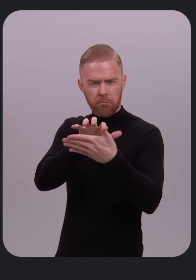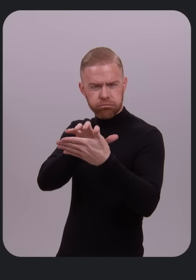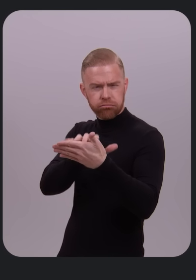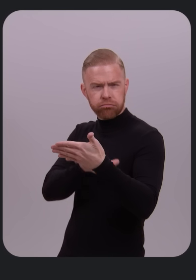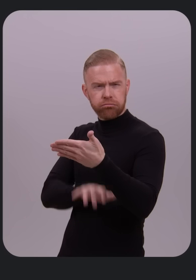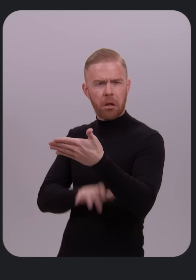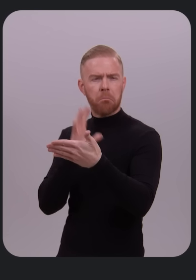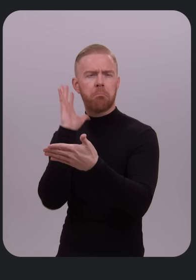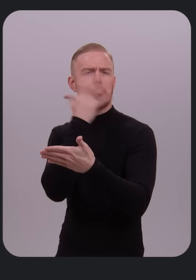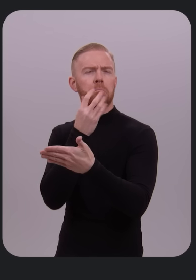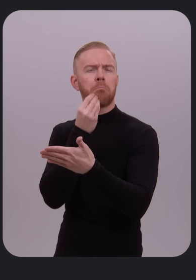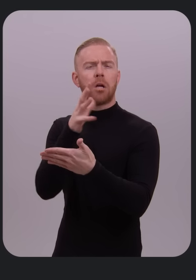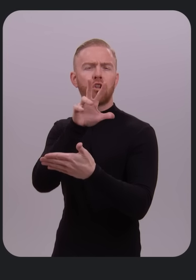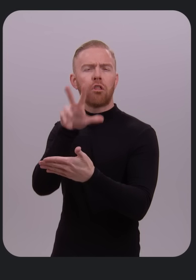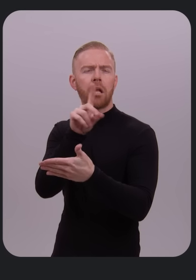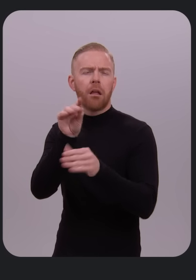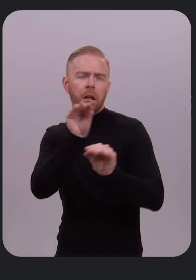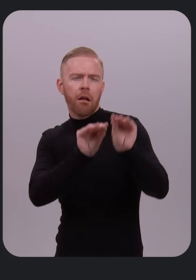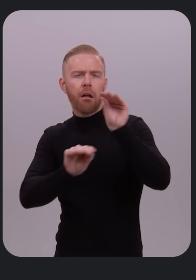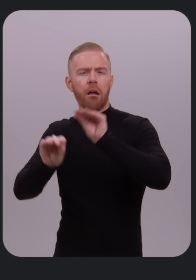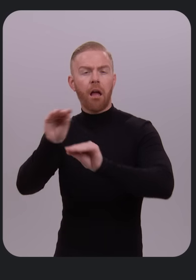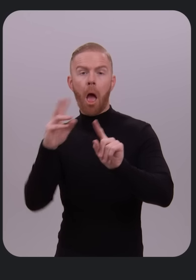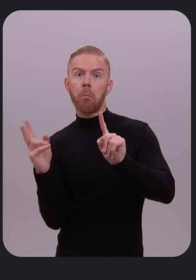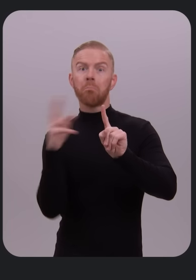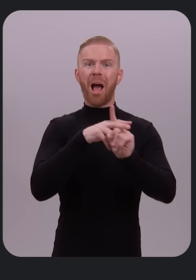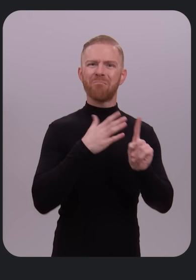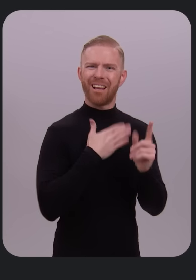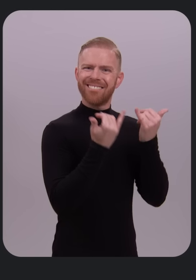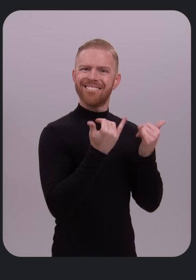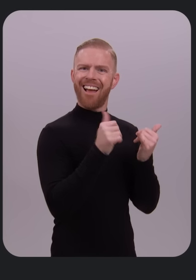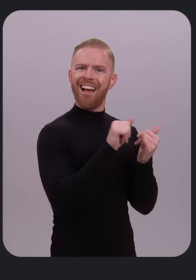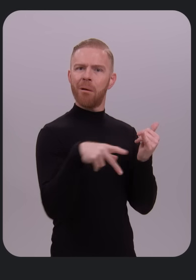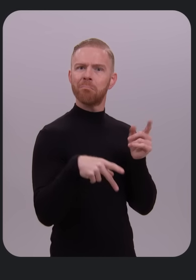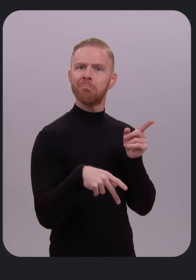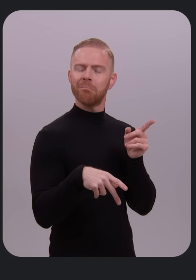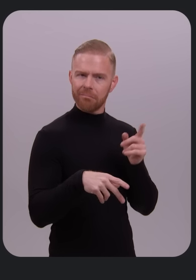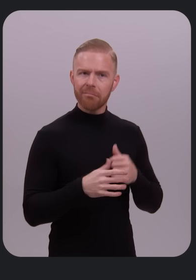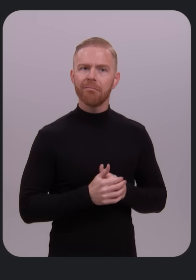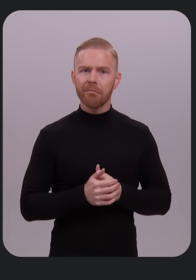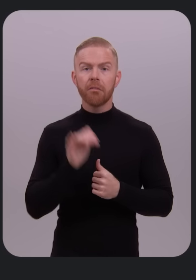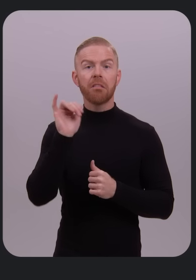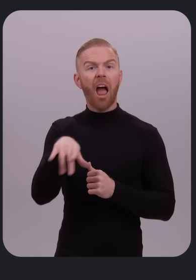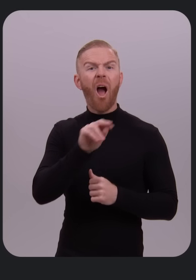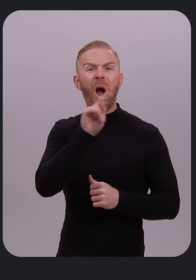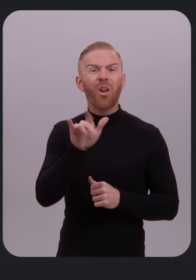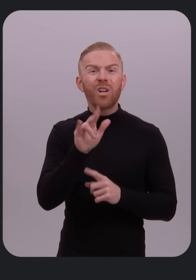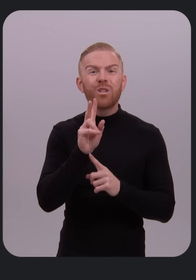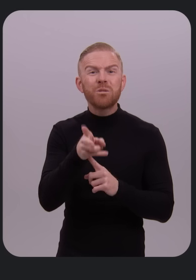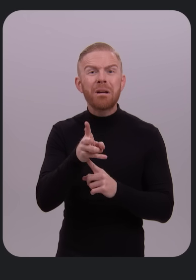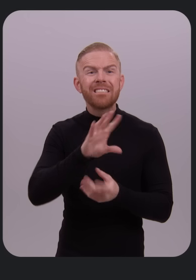applying them to my existing app. So this takes about two minutes. So for the purpose of time, we're